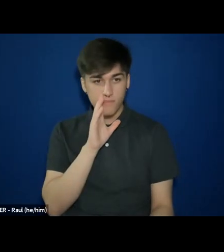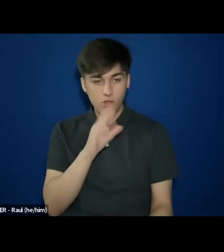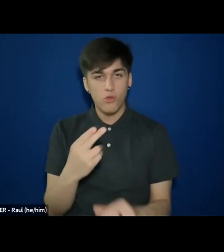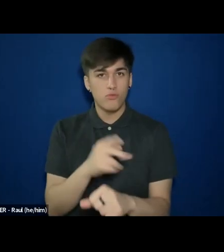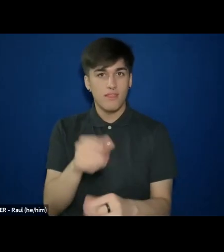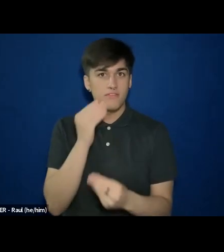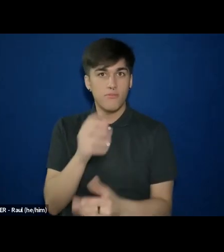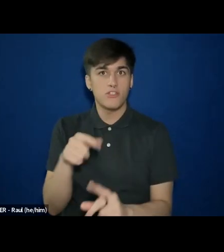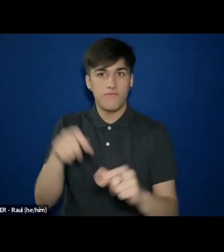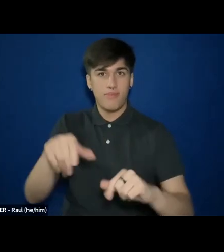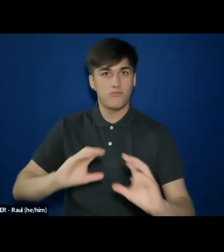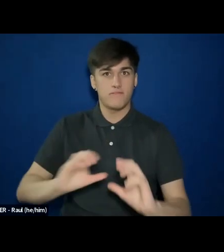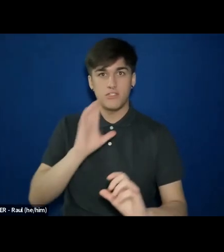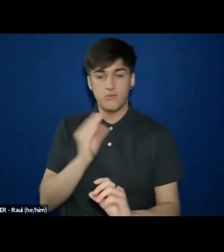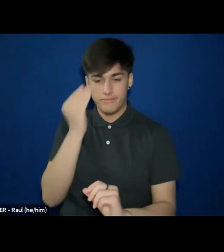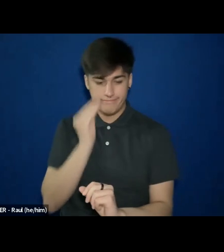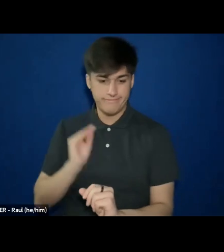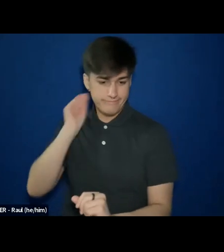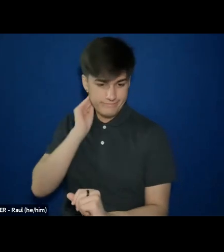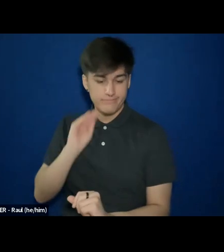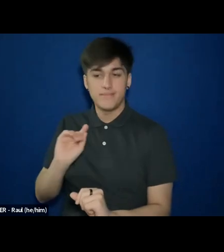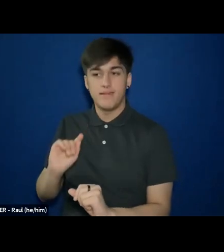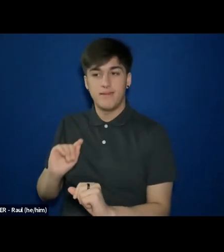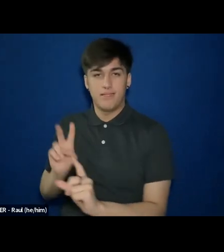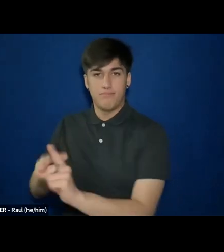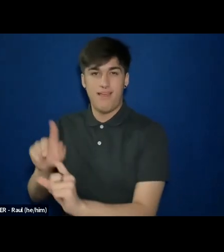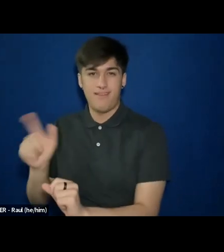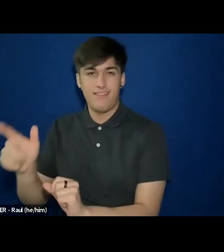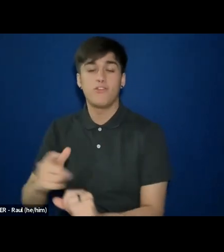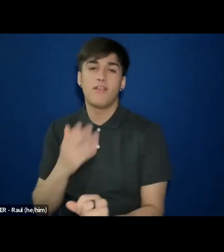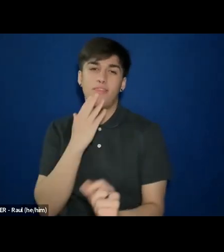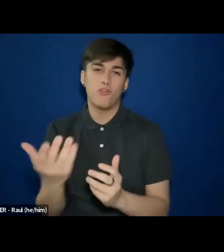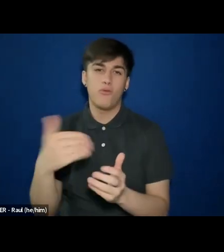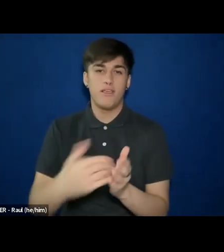thank everyone for joining us today, and please continue to be part of the process and encourage